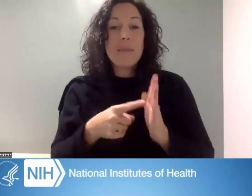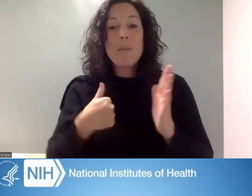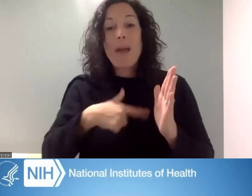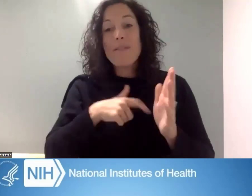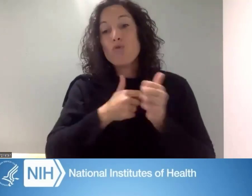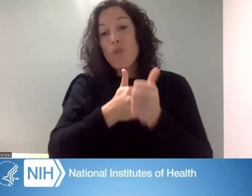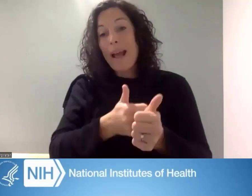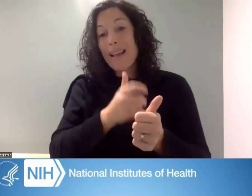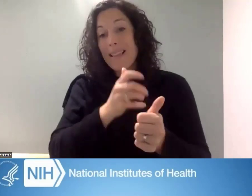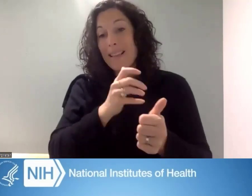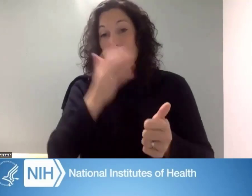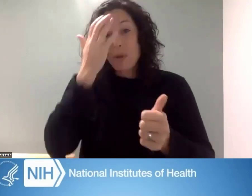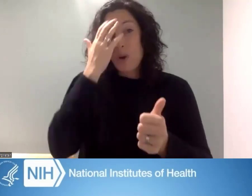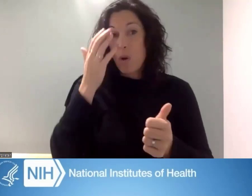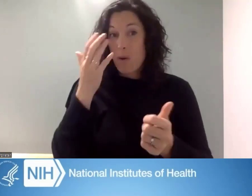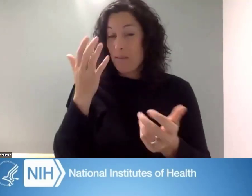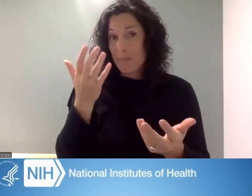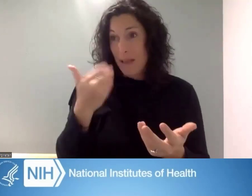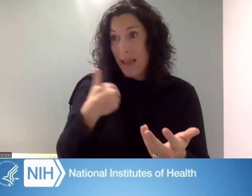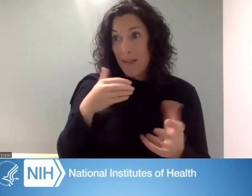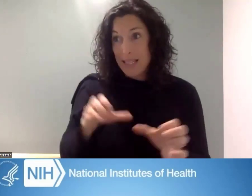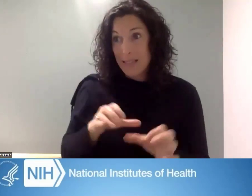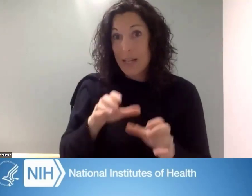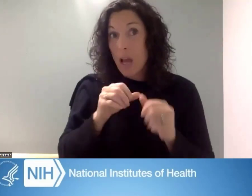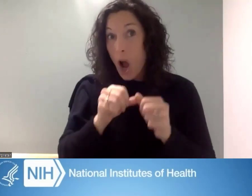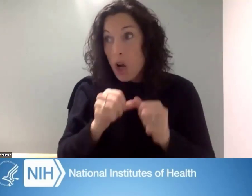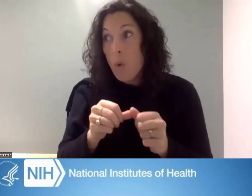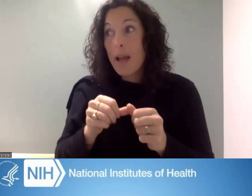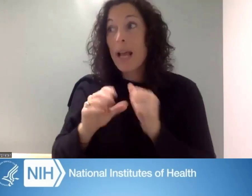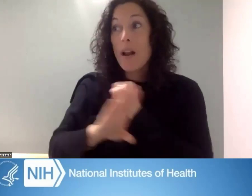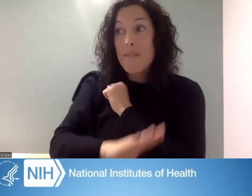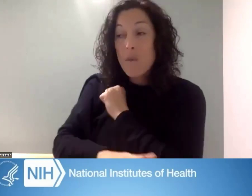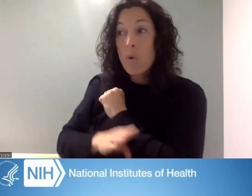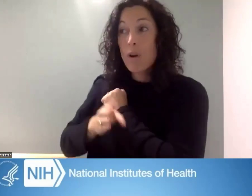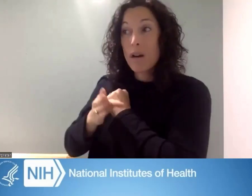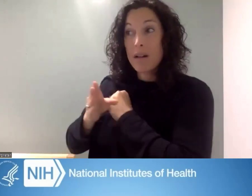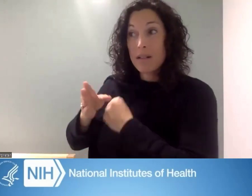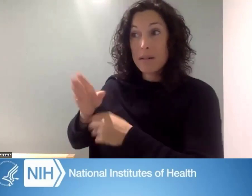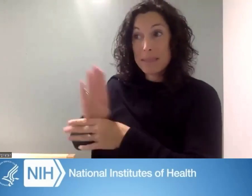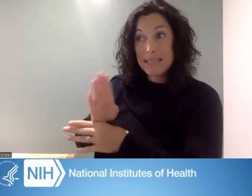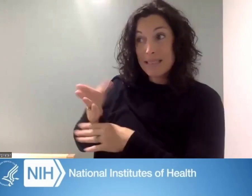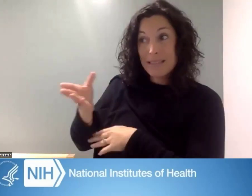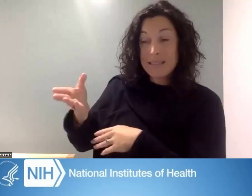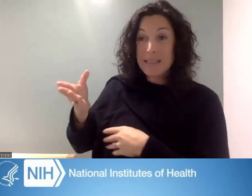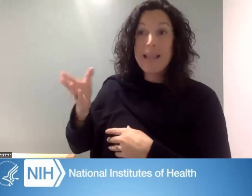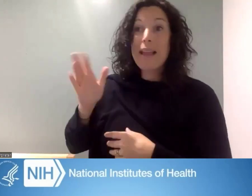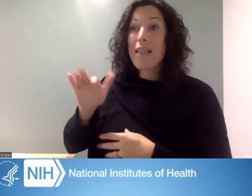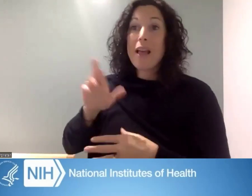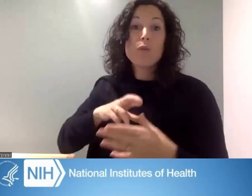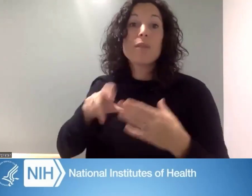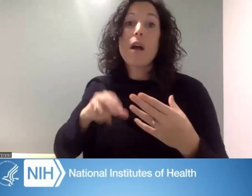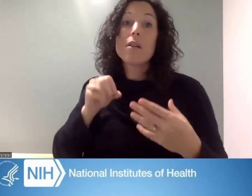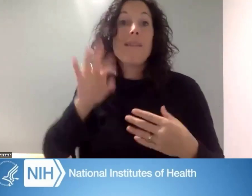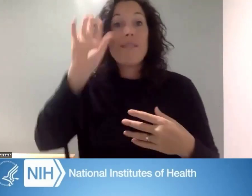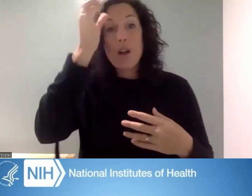hey, there's activity ongoing in a foreign institution that's the result of federal NIH funding